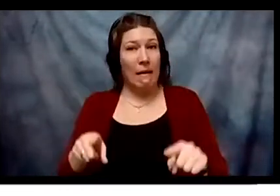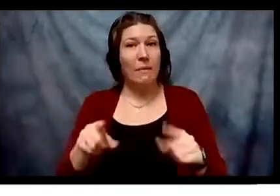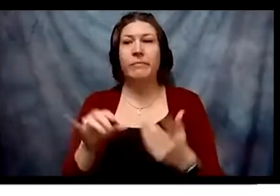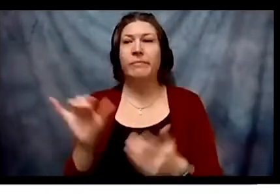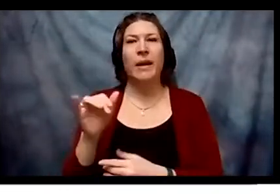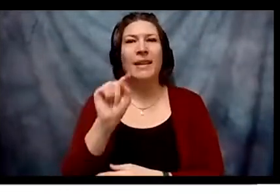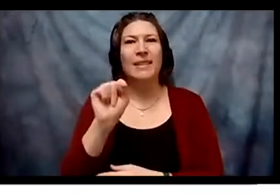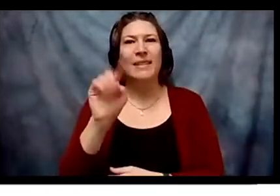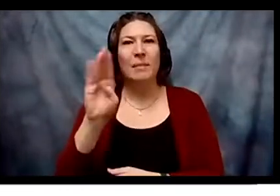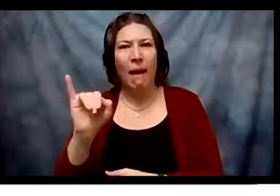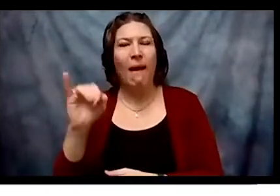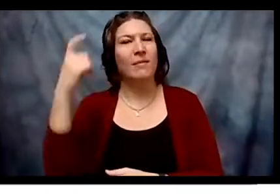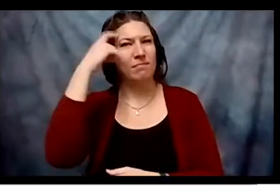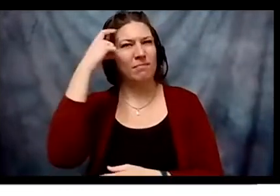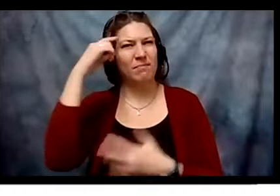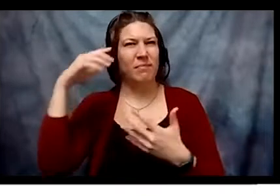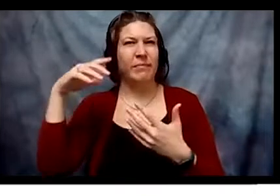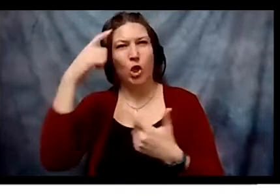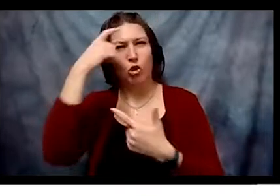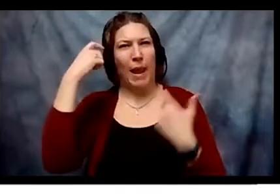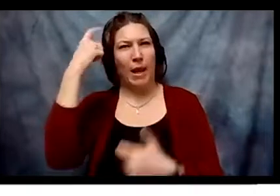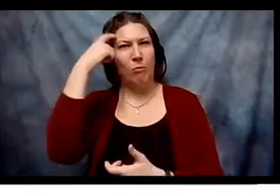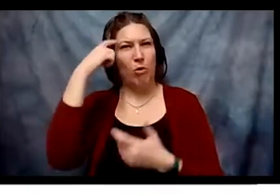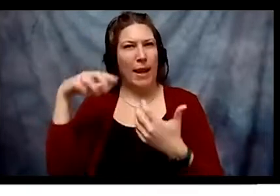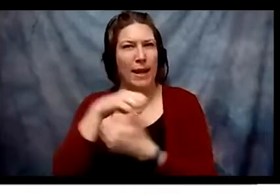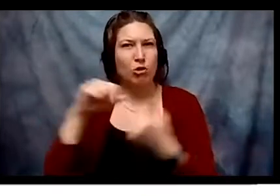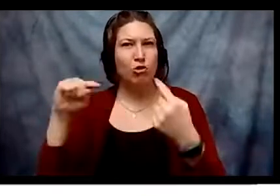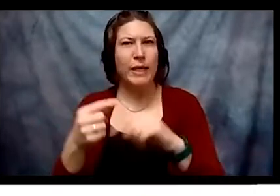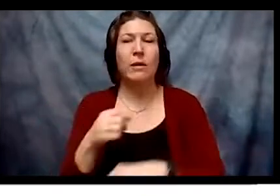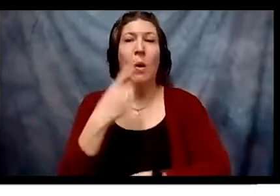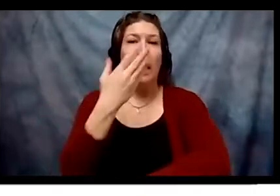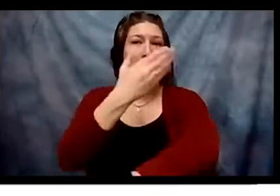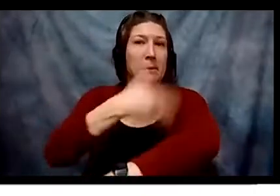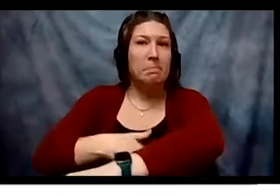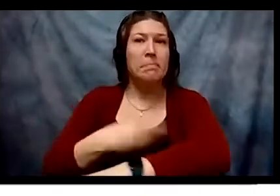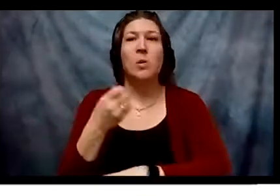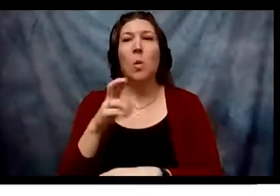injury or TBI, a loss of a limb or a spinal cord injury.